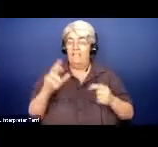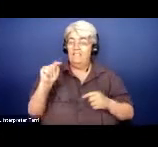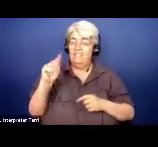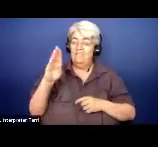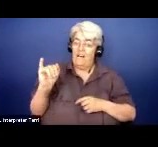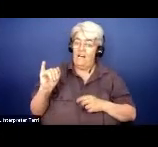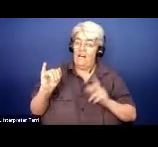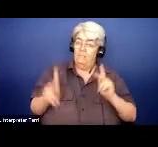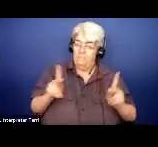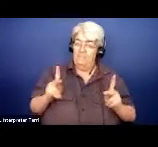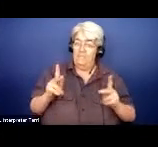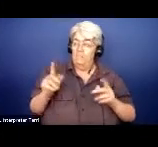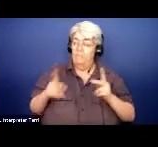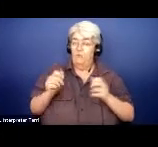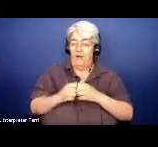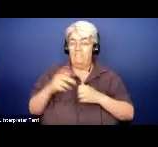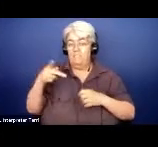to attend. Today we had almost